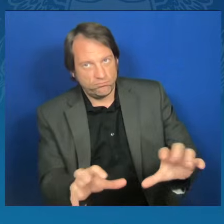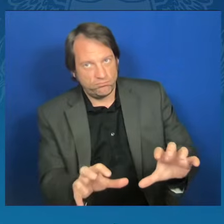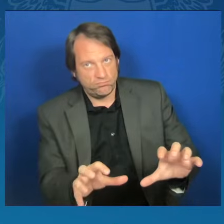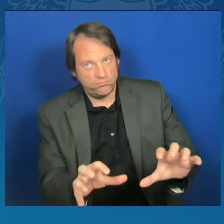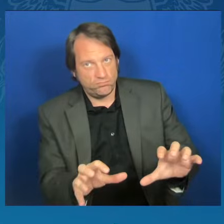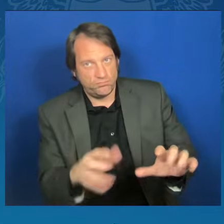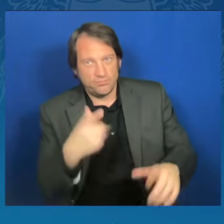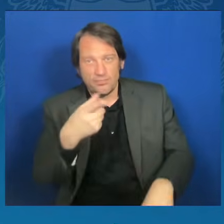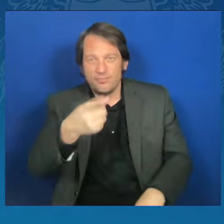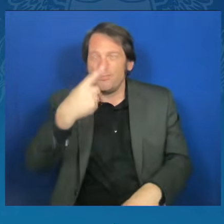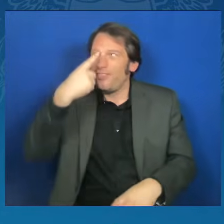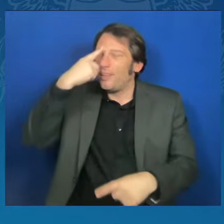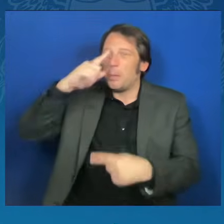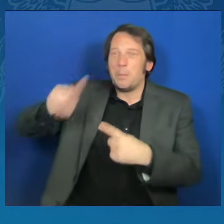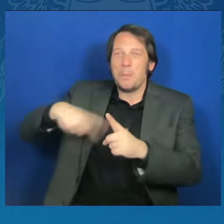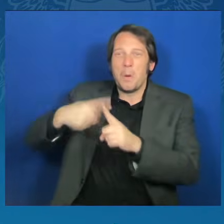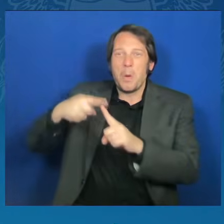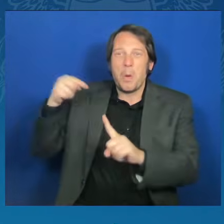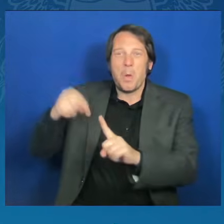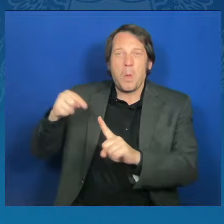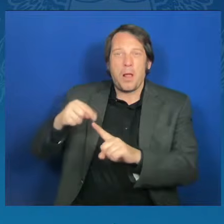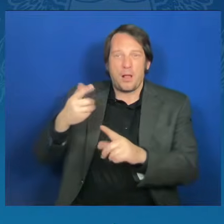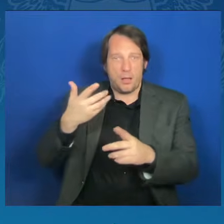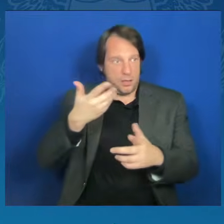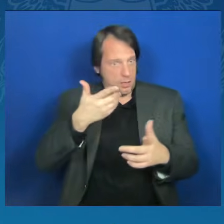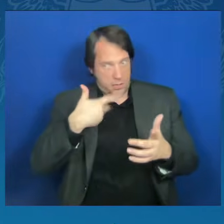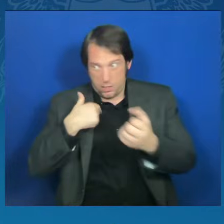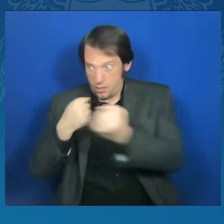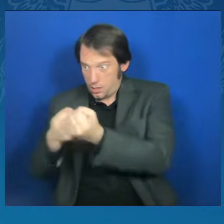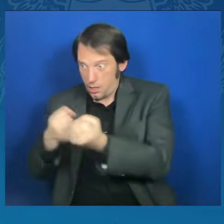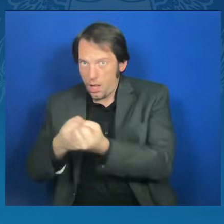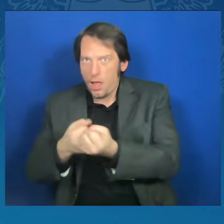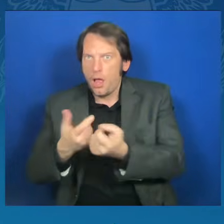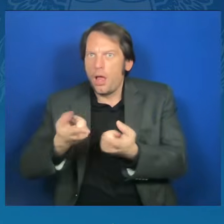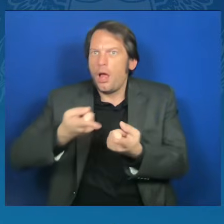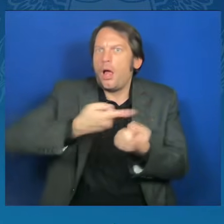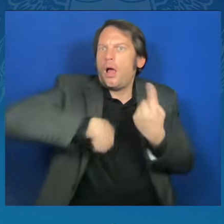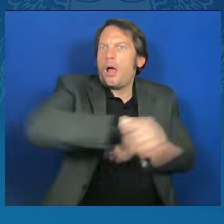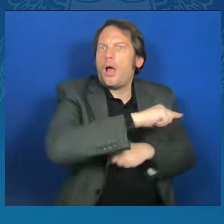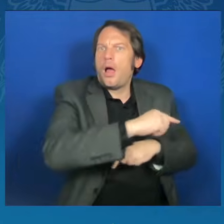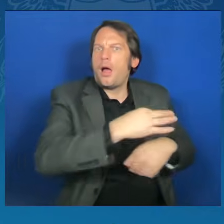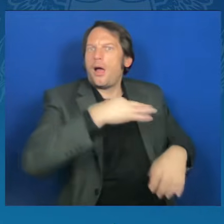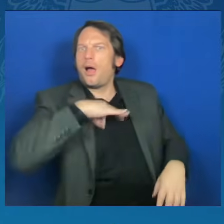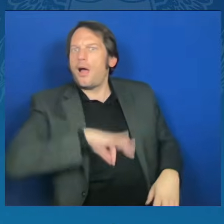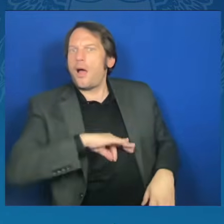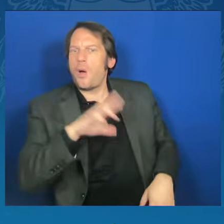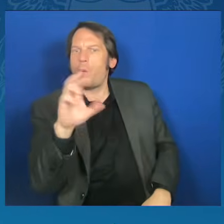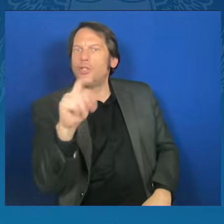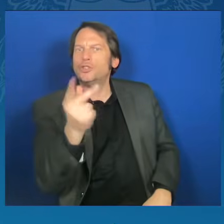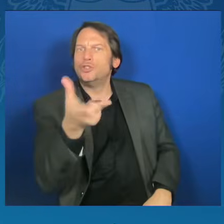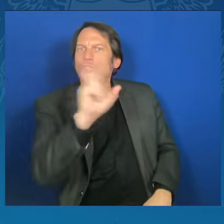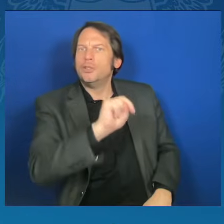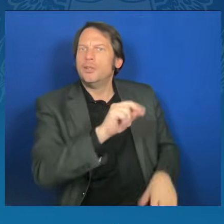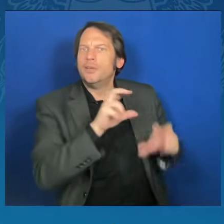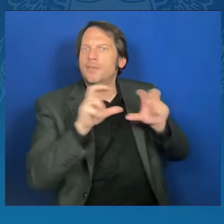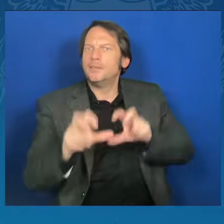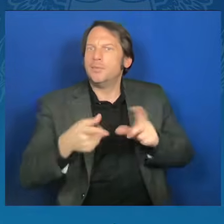It is a good thing to do. But ultimately, it makes economic and financial sense for us to do this work.